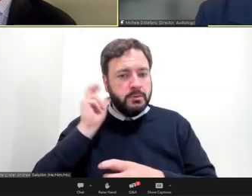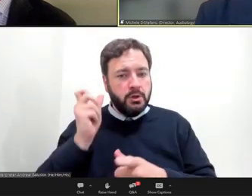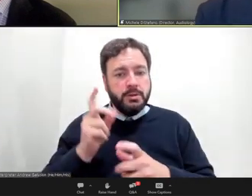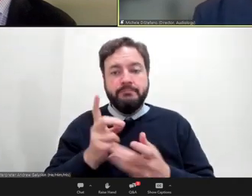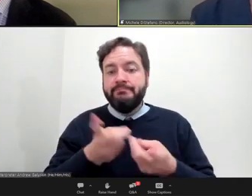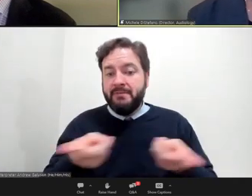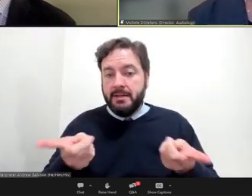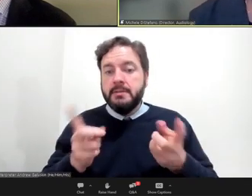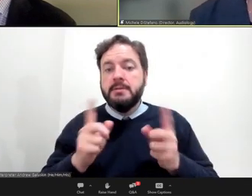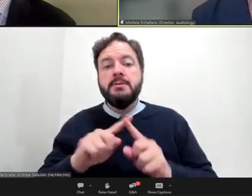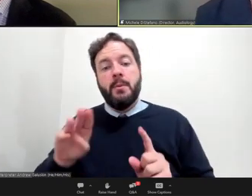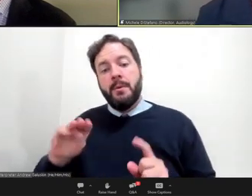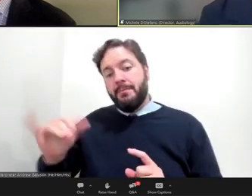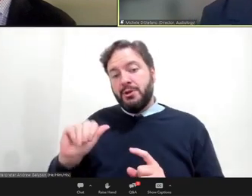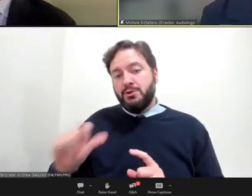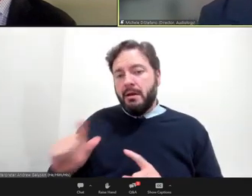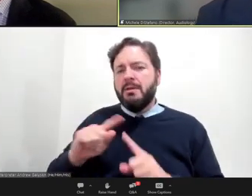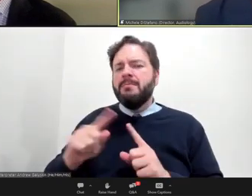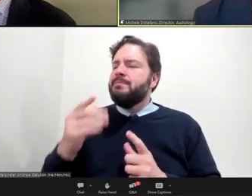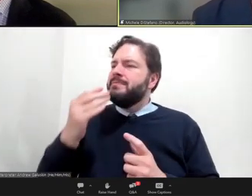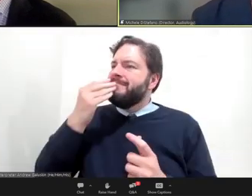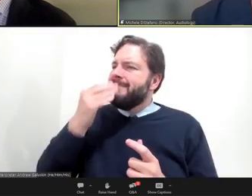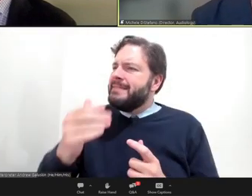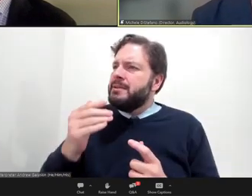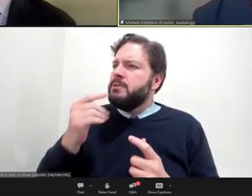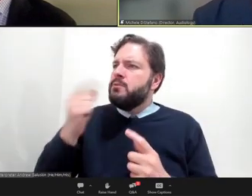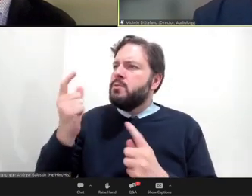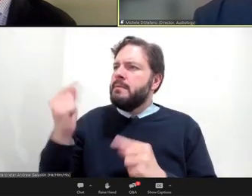Here's another one. Thank you for being here. I don't often hear much about